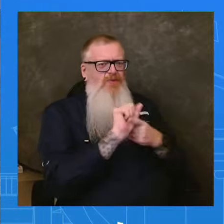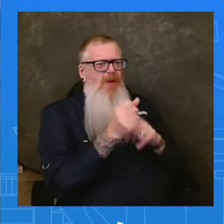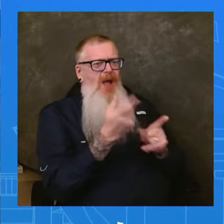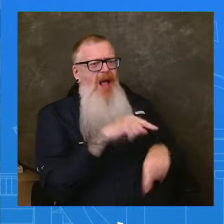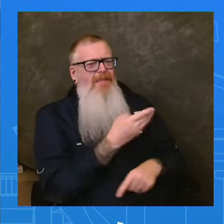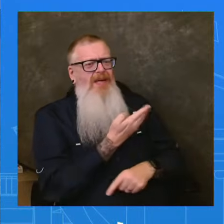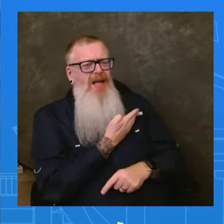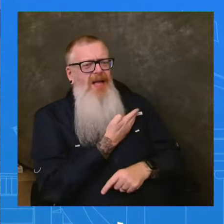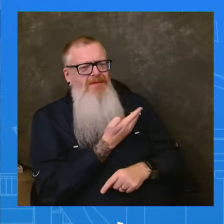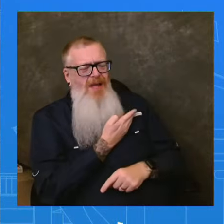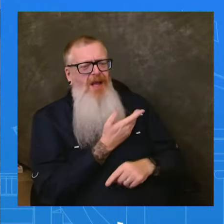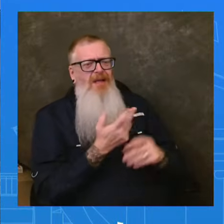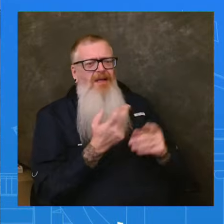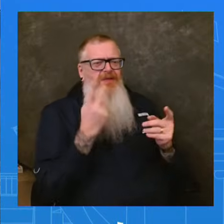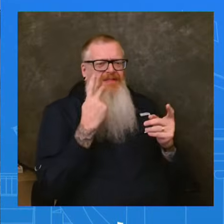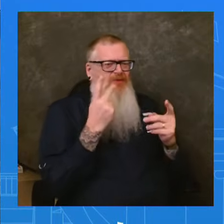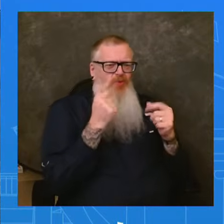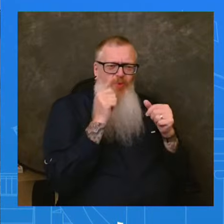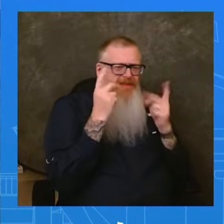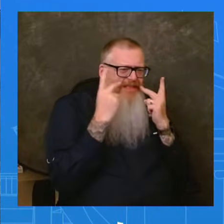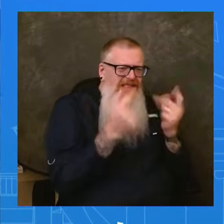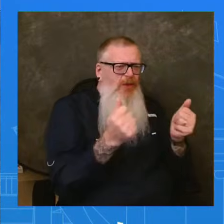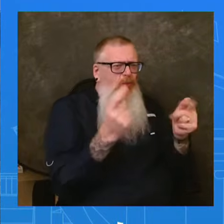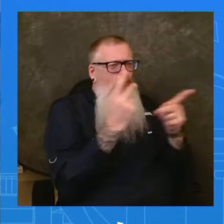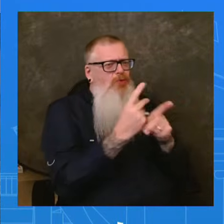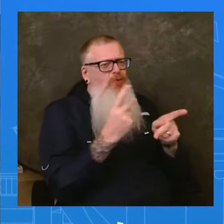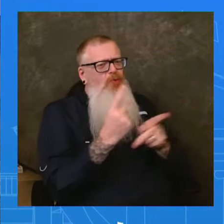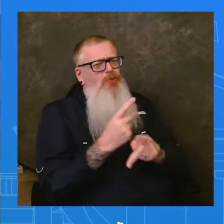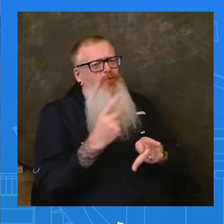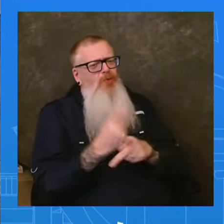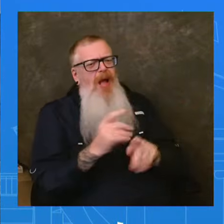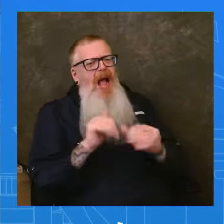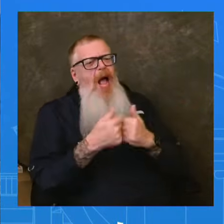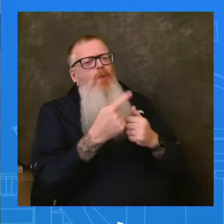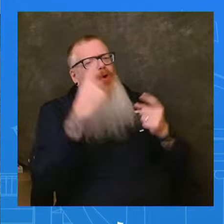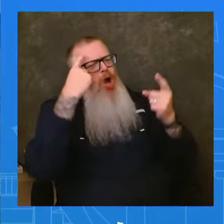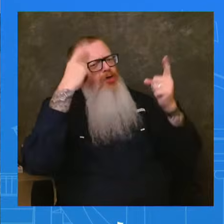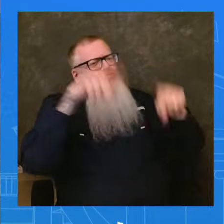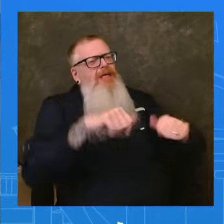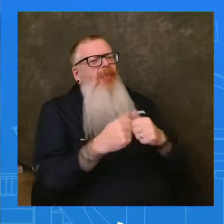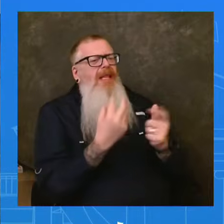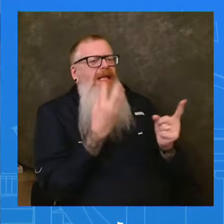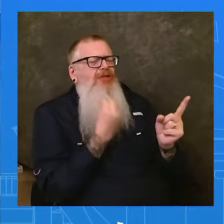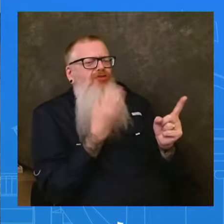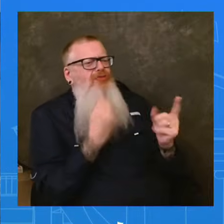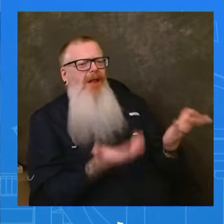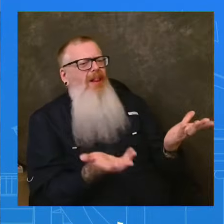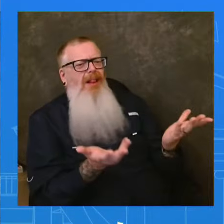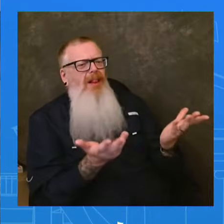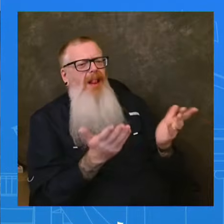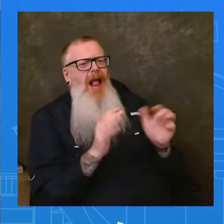"We're going to continue regardless of what the White House, more or less, is saying as long as we are not achieving our --